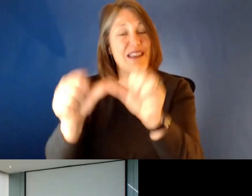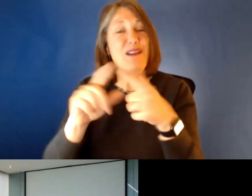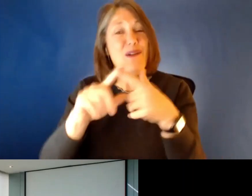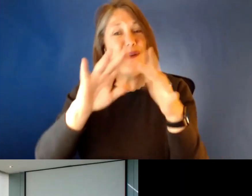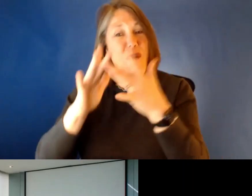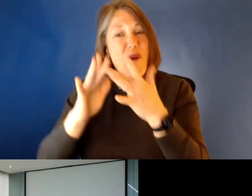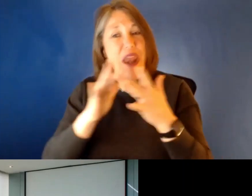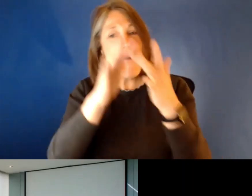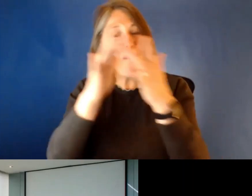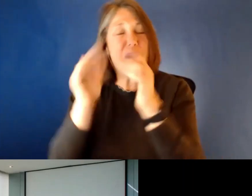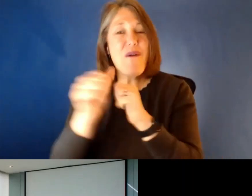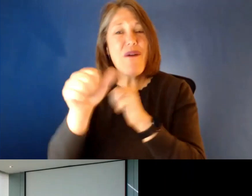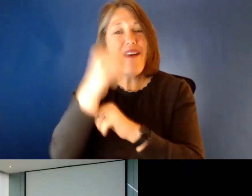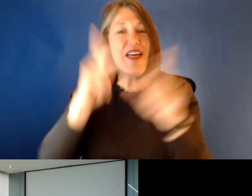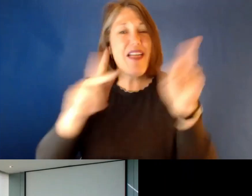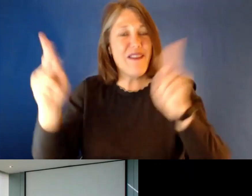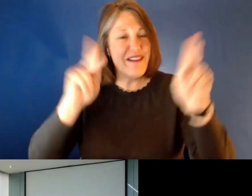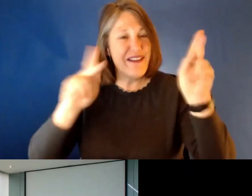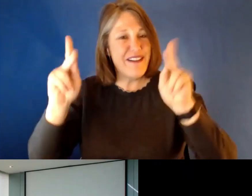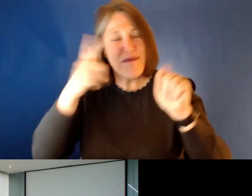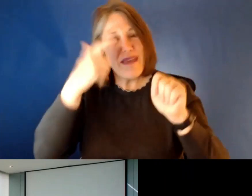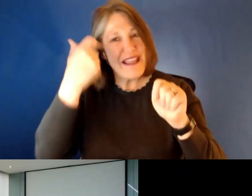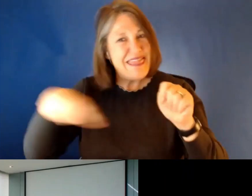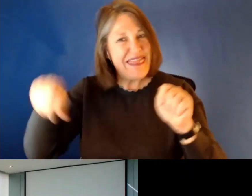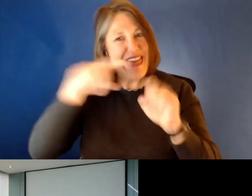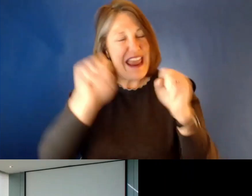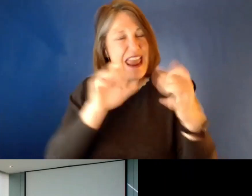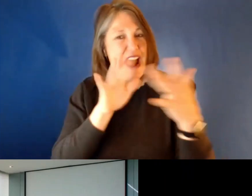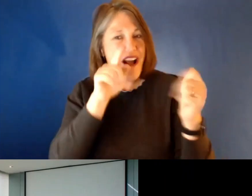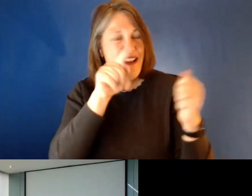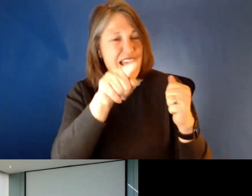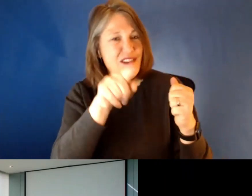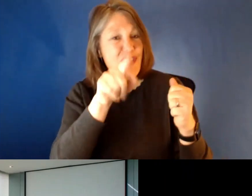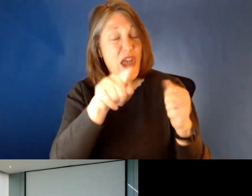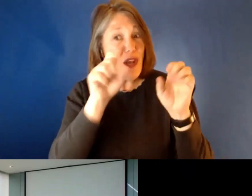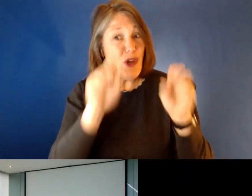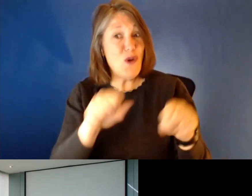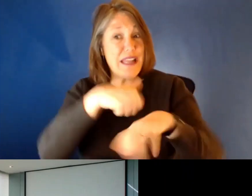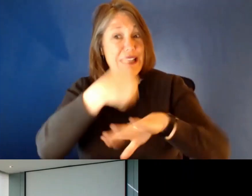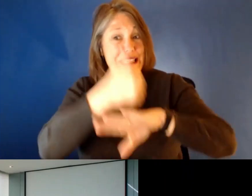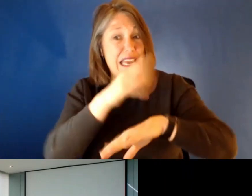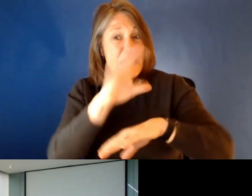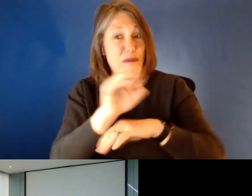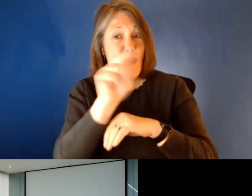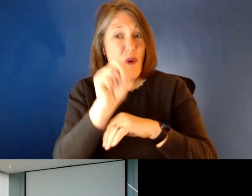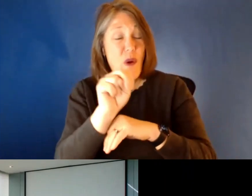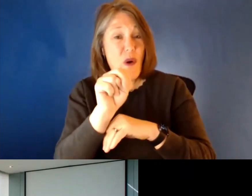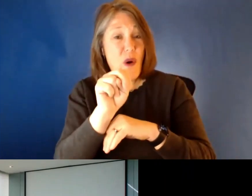others because they can contact you and you can set up your own text chat